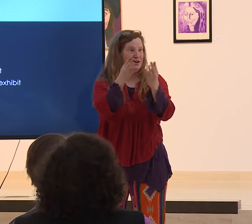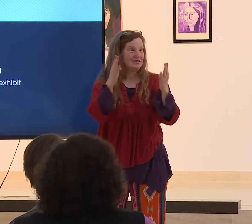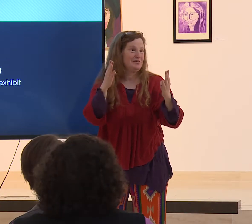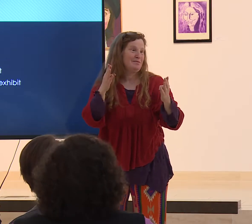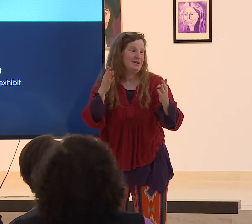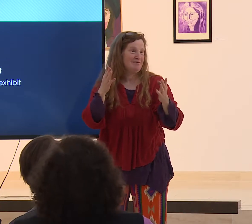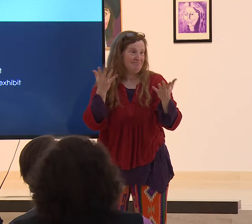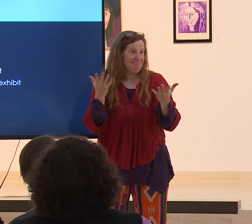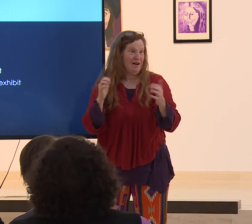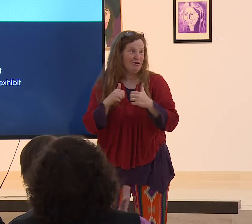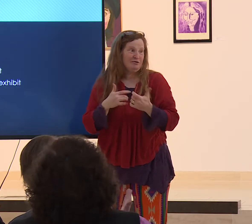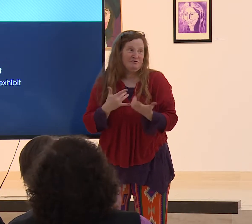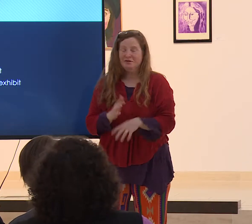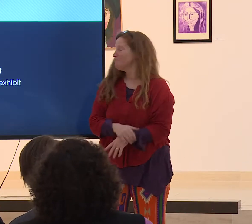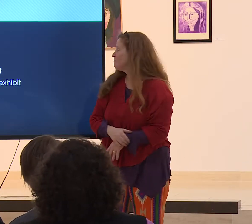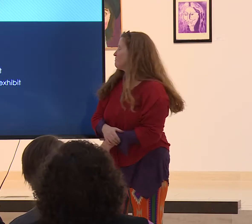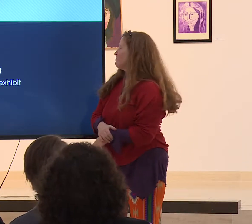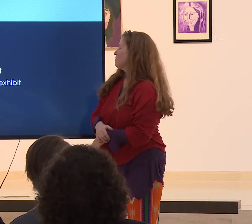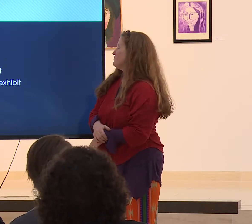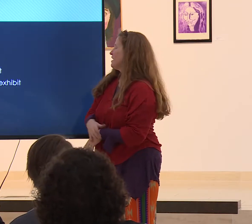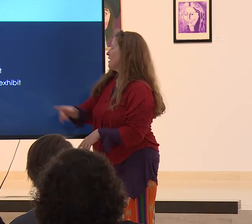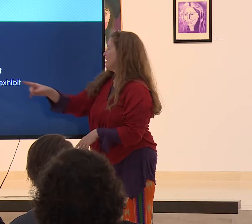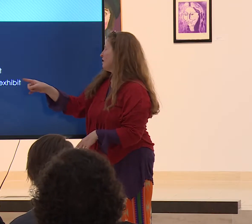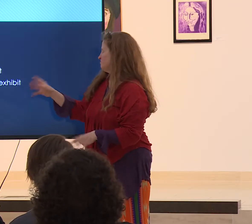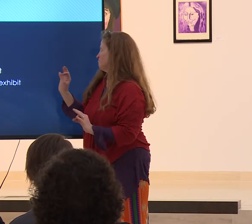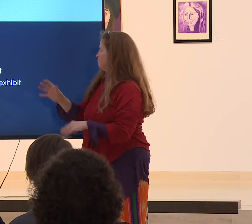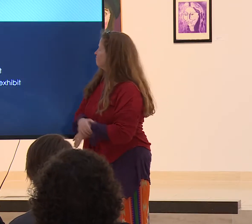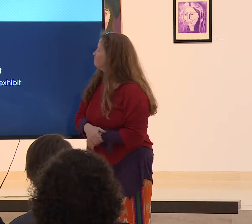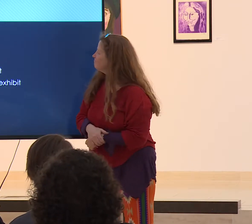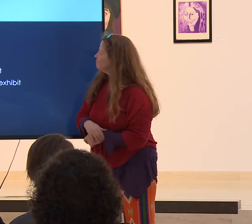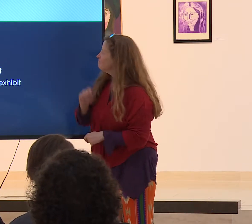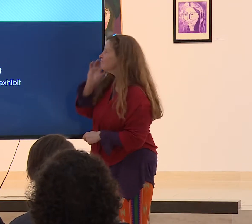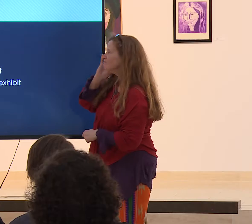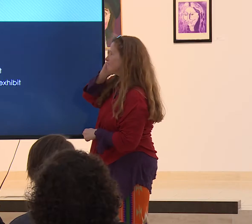you decided to submit your piece for this exhibit.